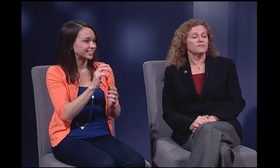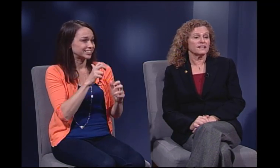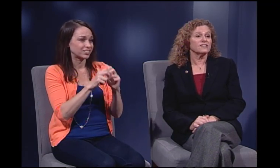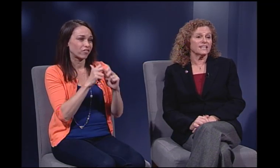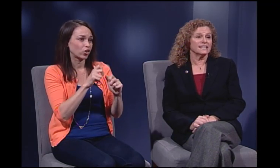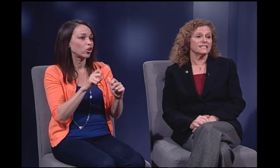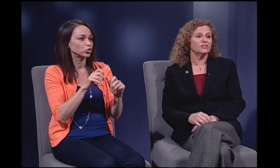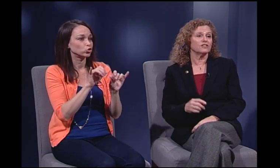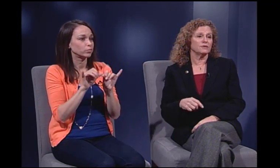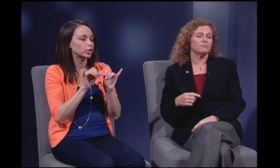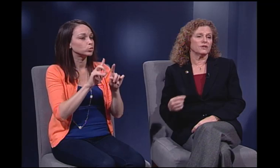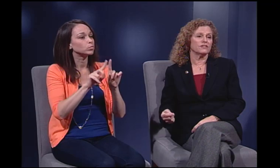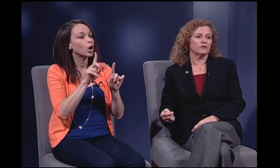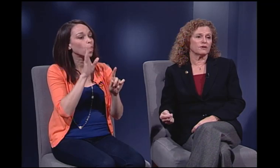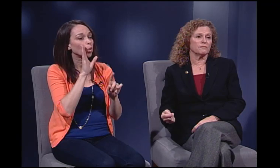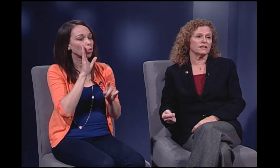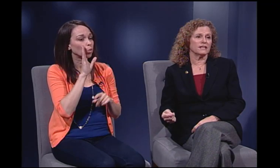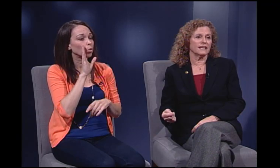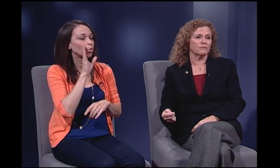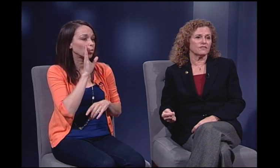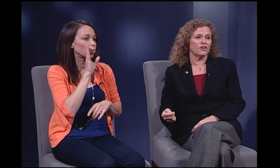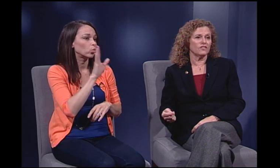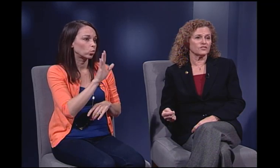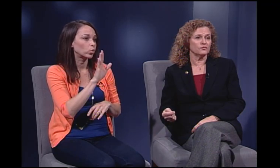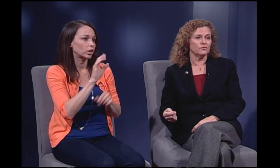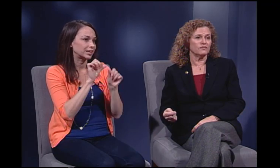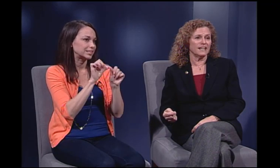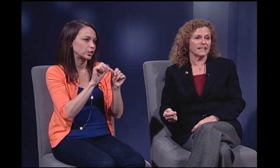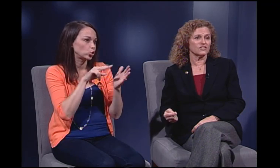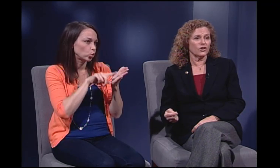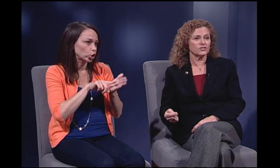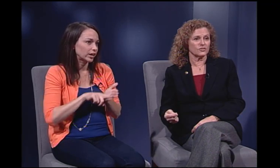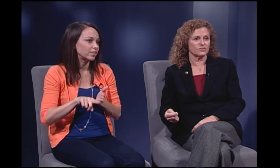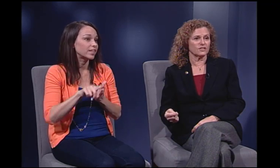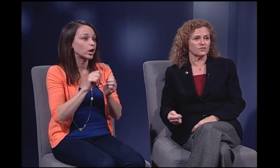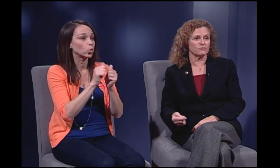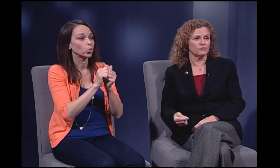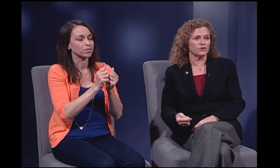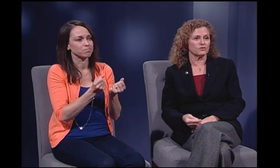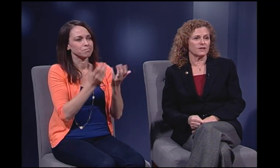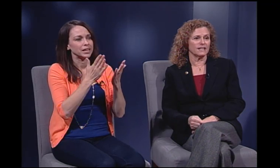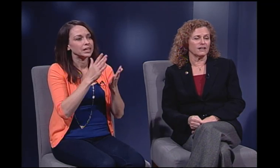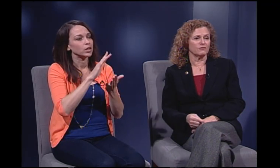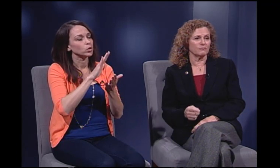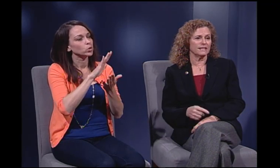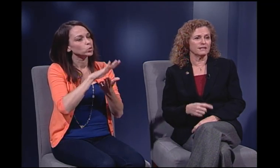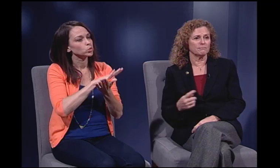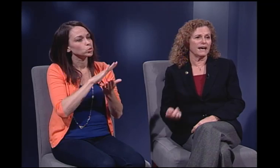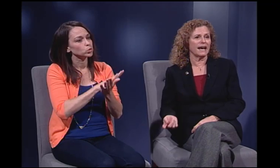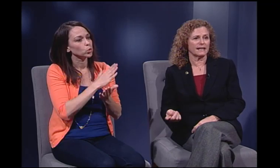but that's going to continue to be part of what we're going to be looking at with all the school finance lawsuits that are before us right now when we come back